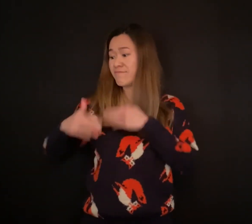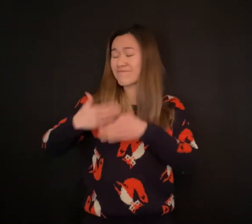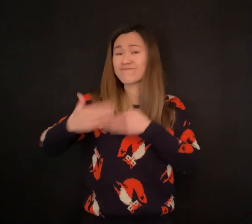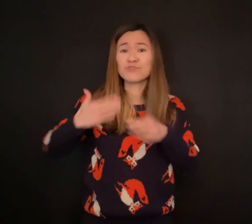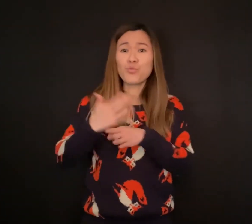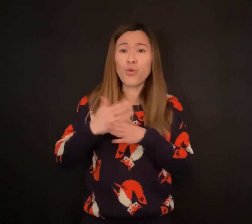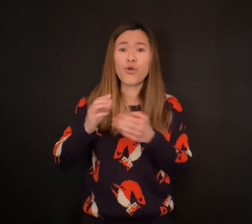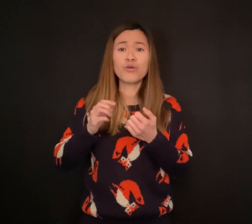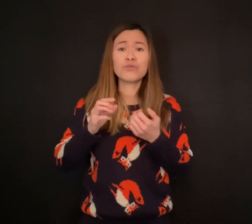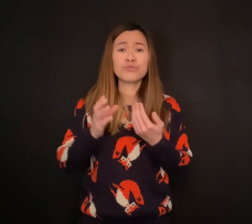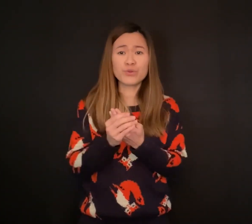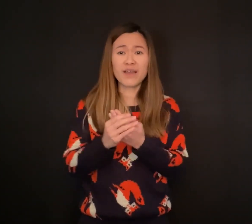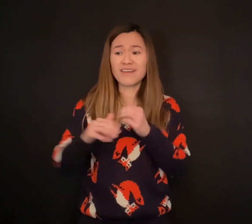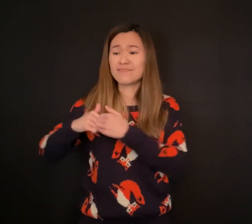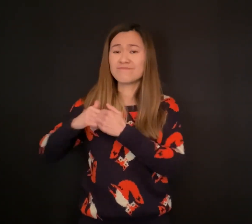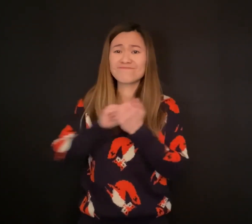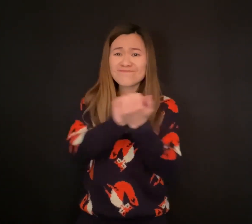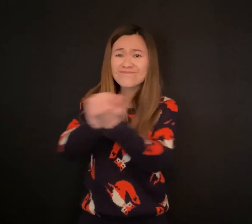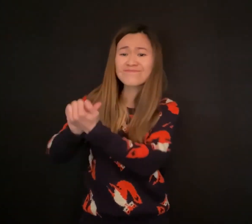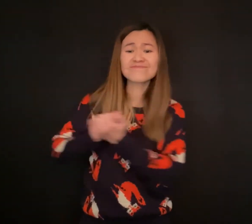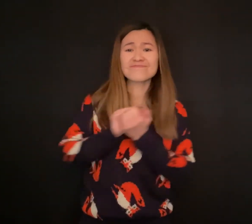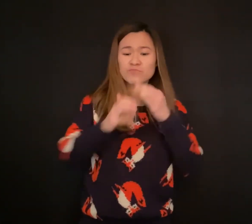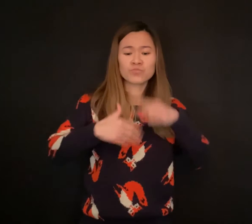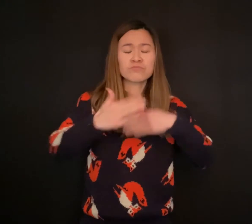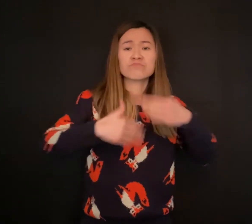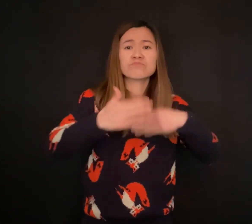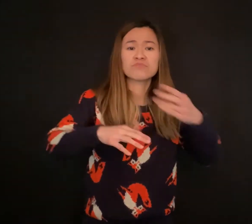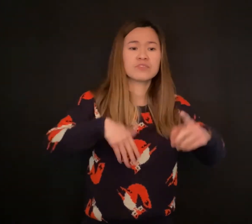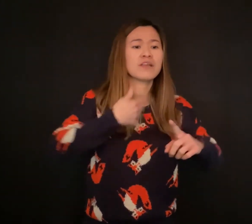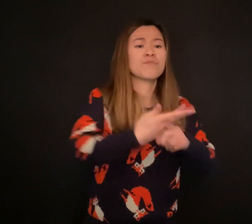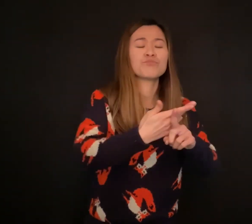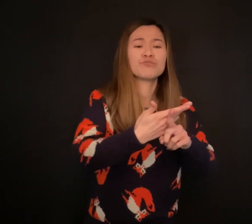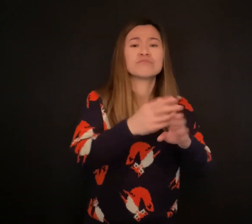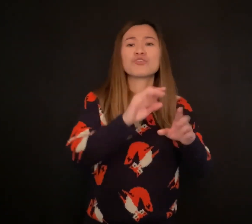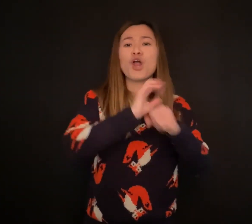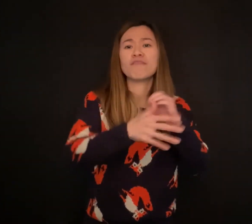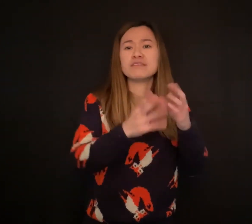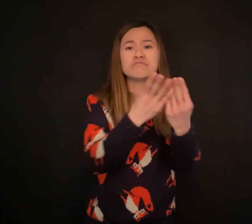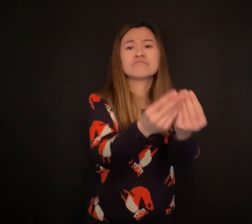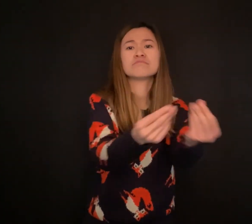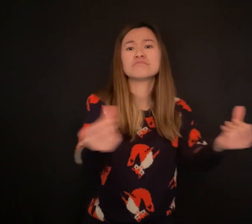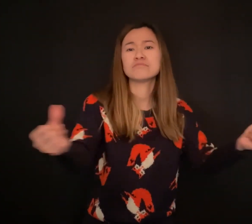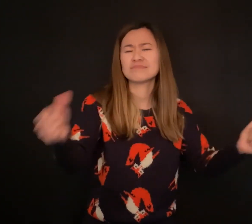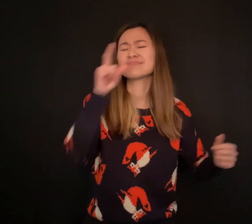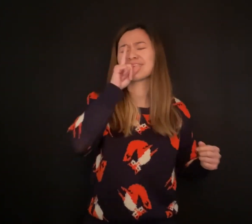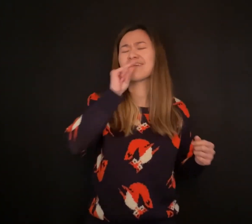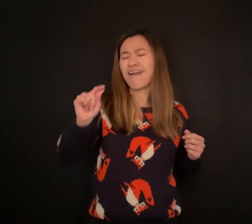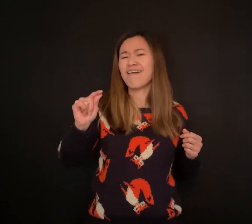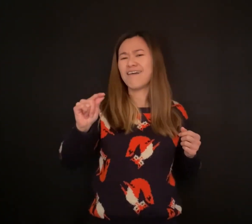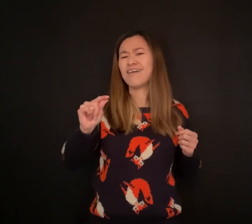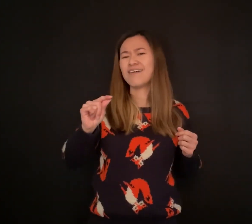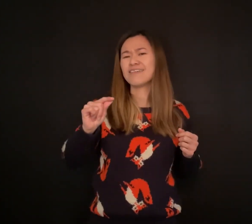and stick together until COVID is gone. We can do it!